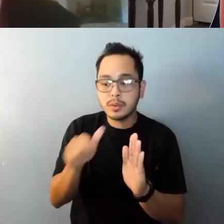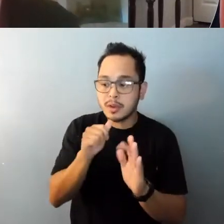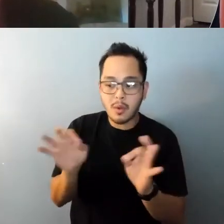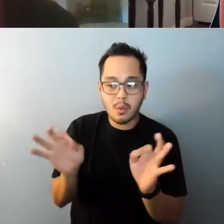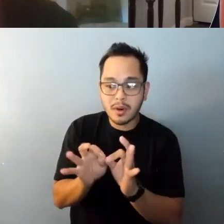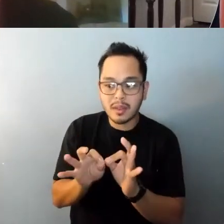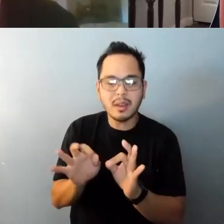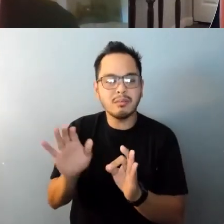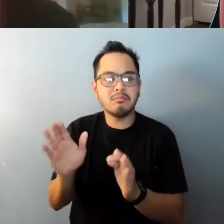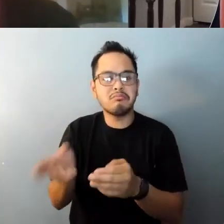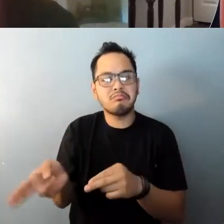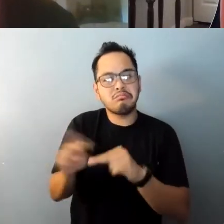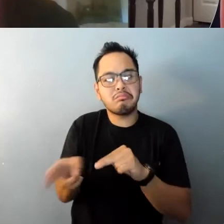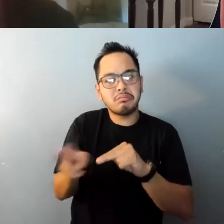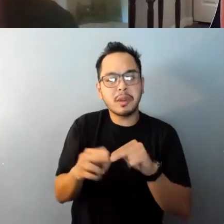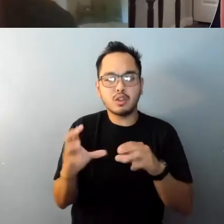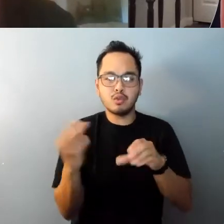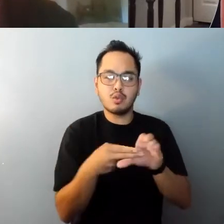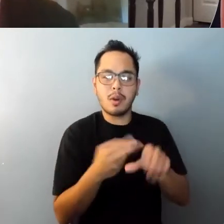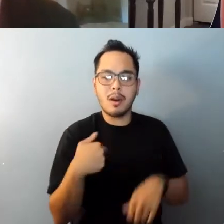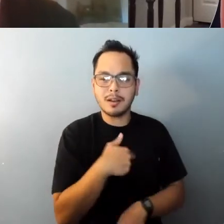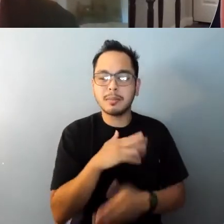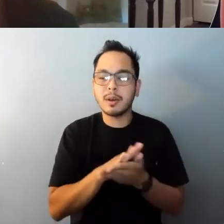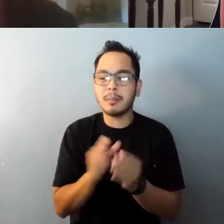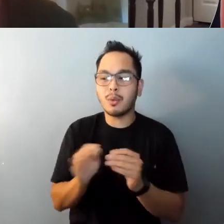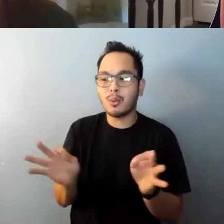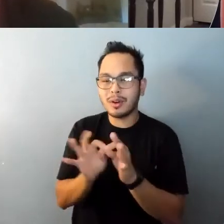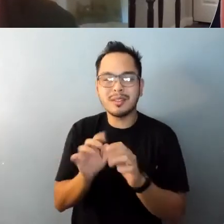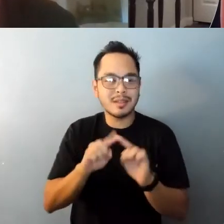bull ship and of course it is terrible but I decided to run with that.